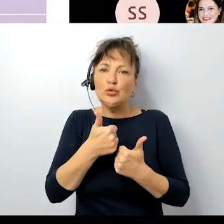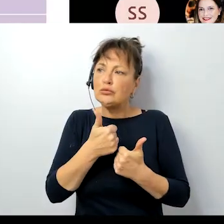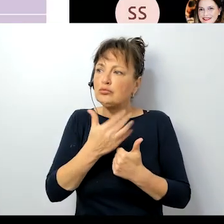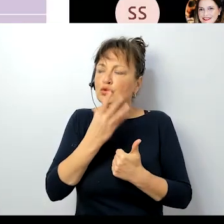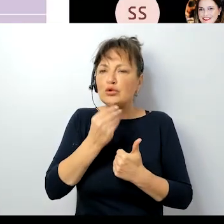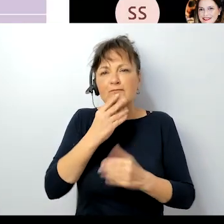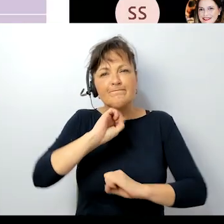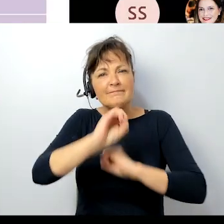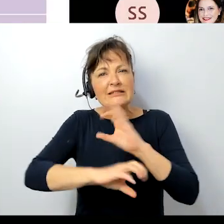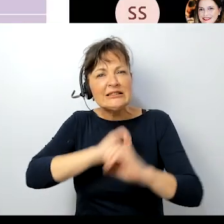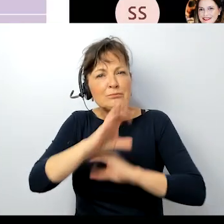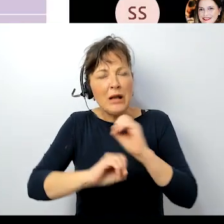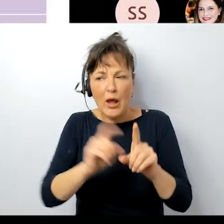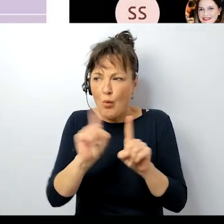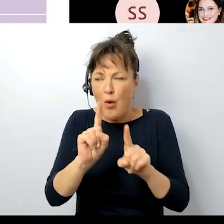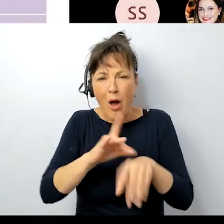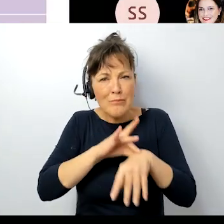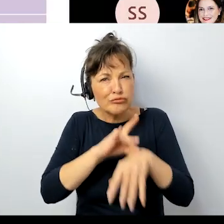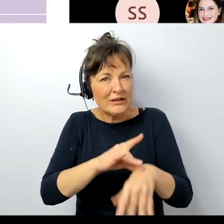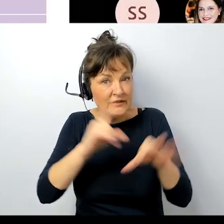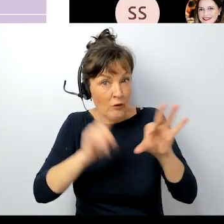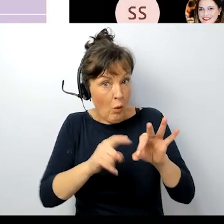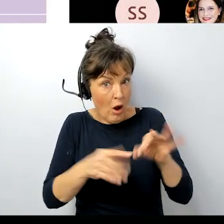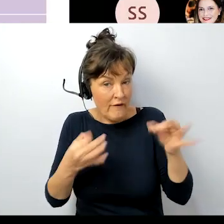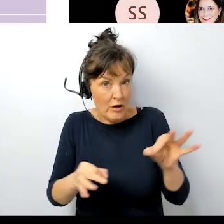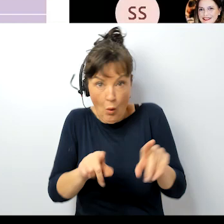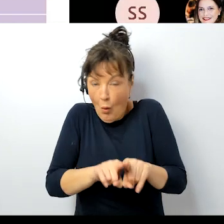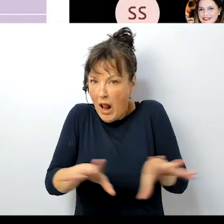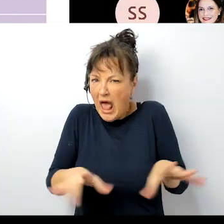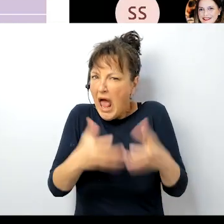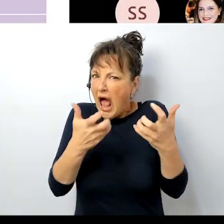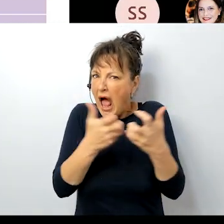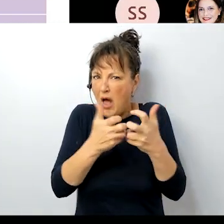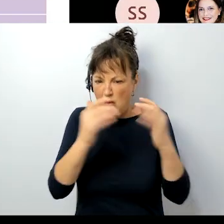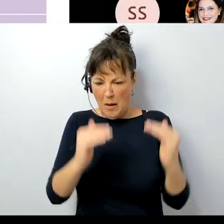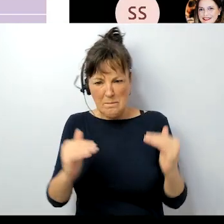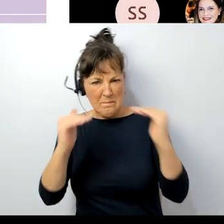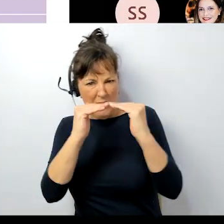I thought it'd be quite useful to explain an apprenticeship qualification and how it is the